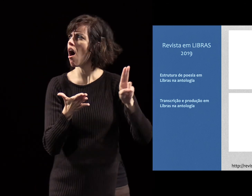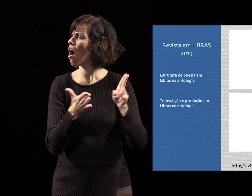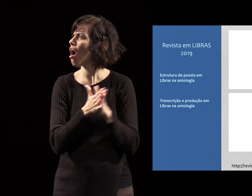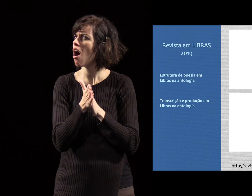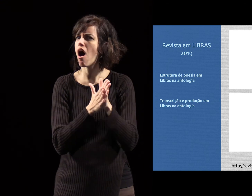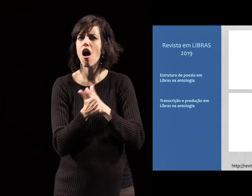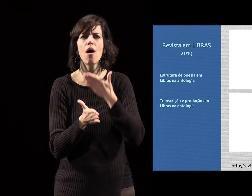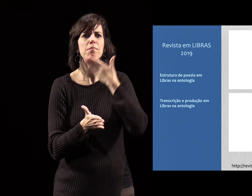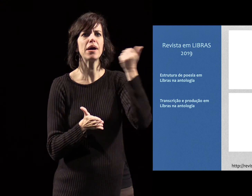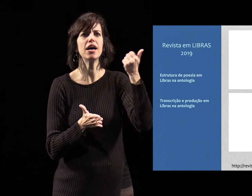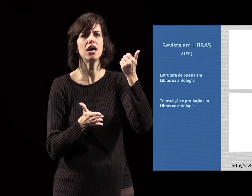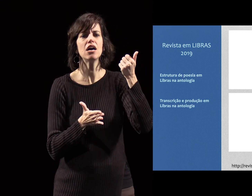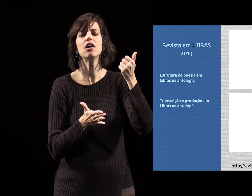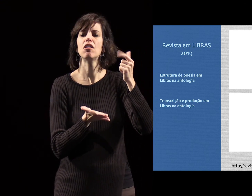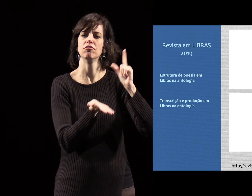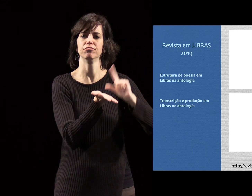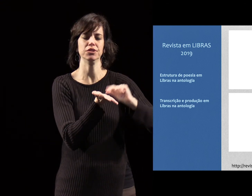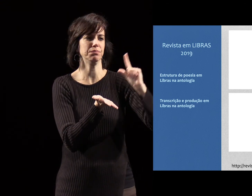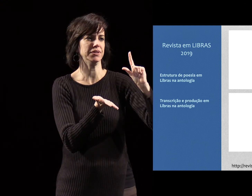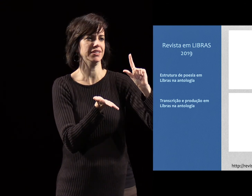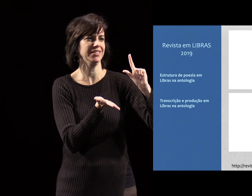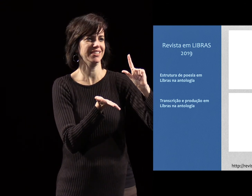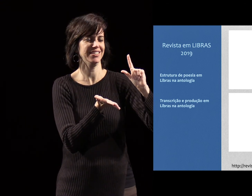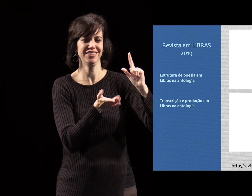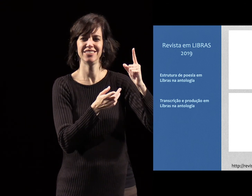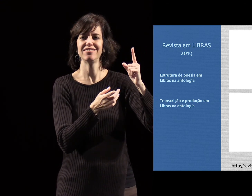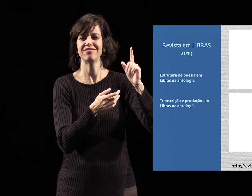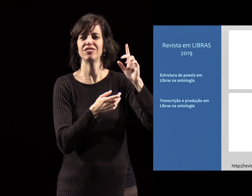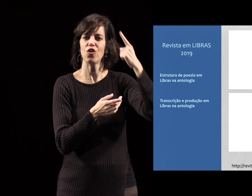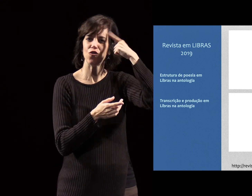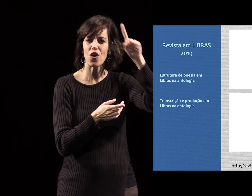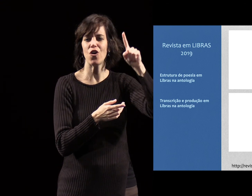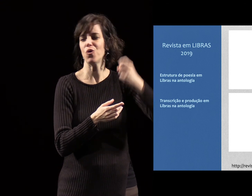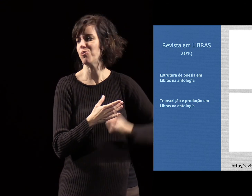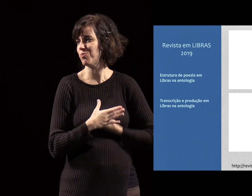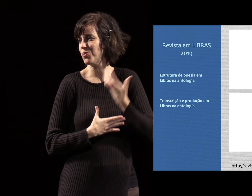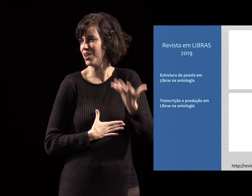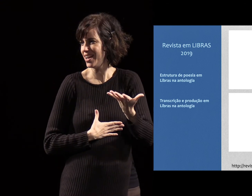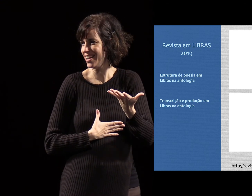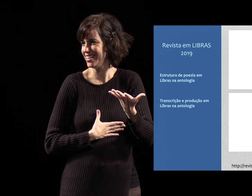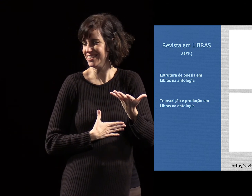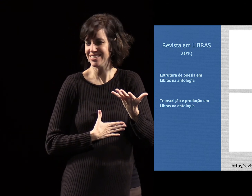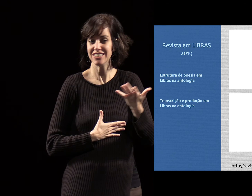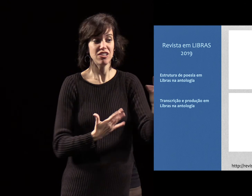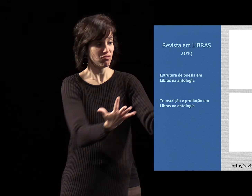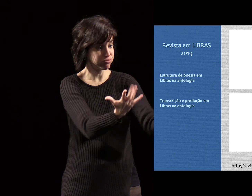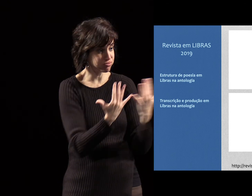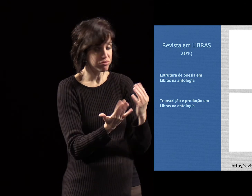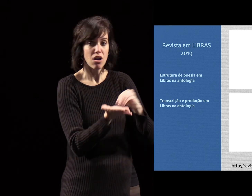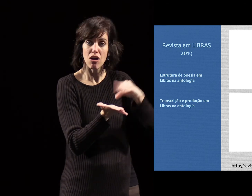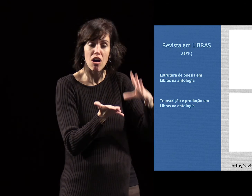because of my influence. The university realized videos were better than print for poetry.